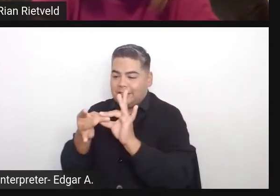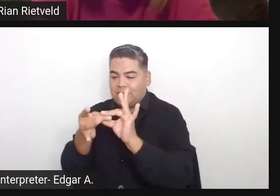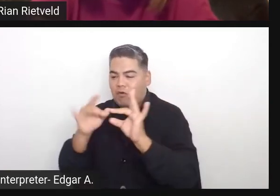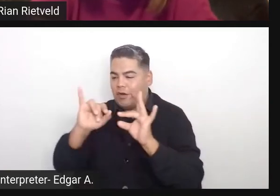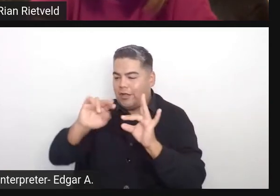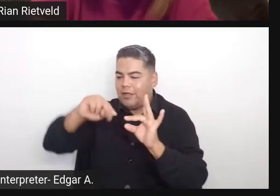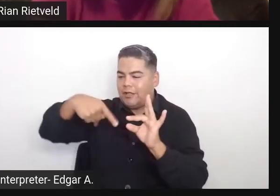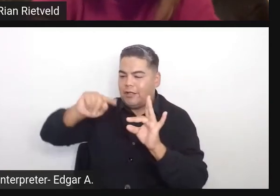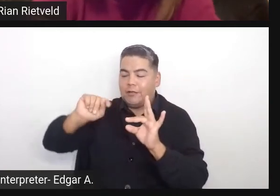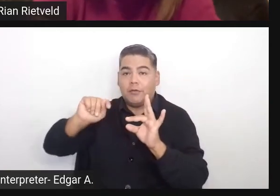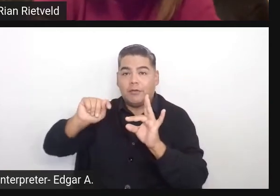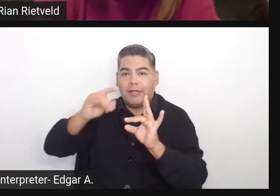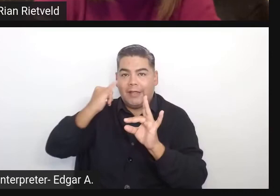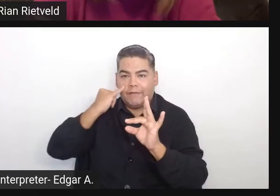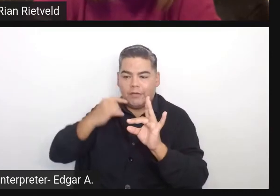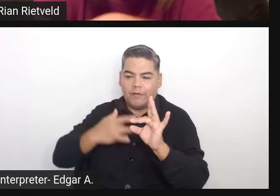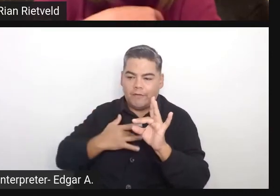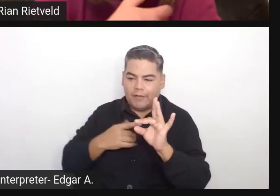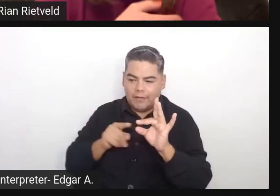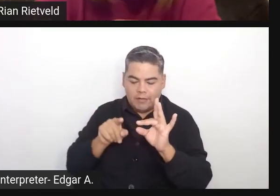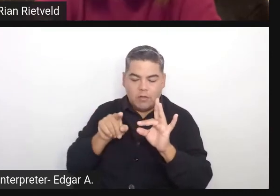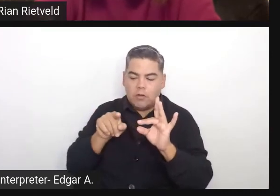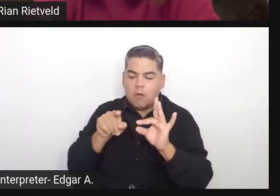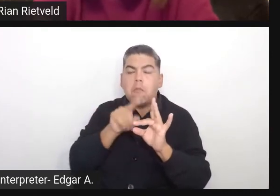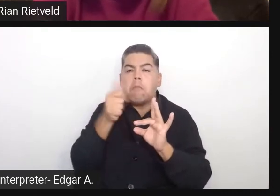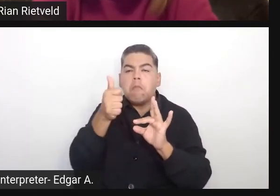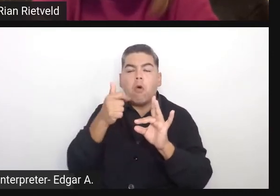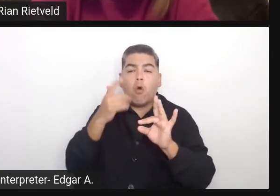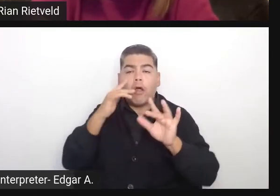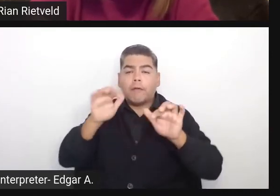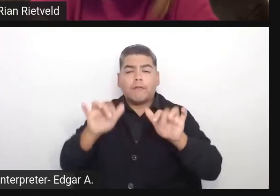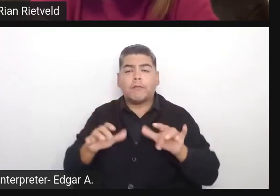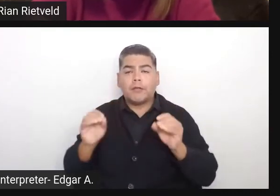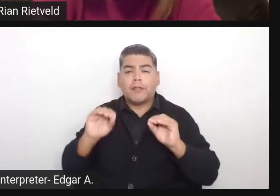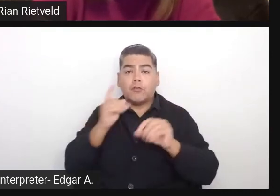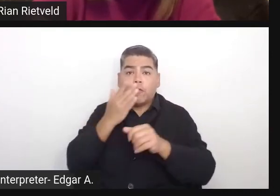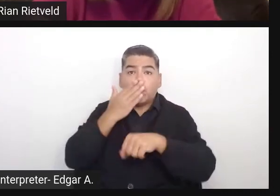If you don't fill anything out, do you get real good warnings and error messages?